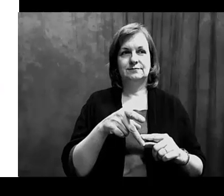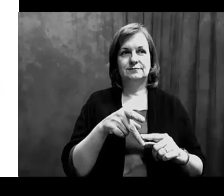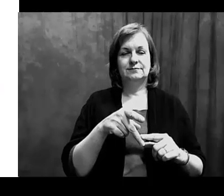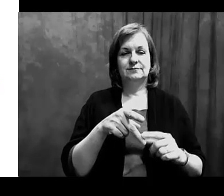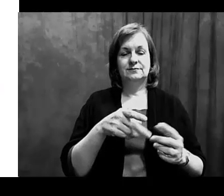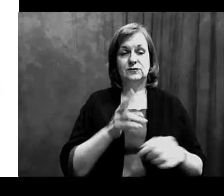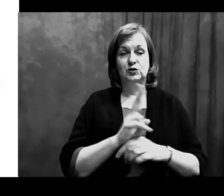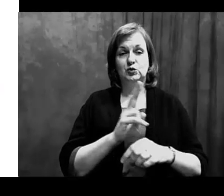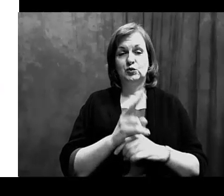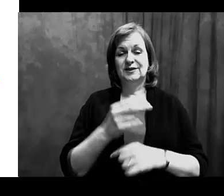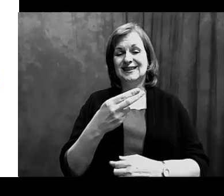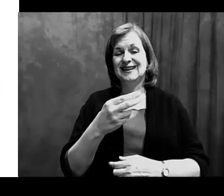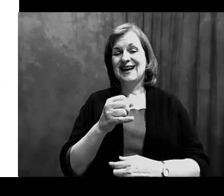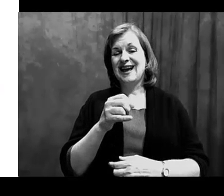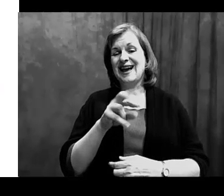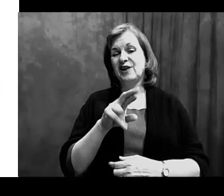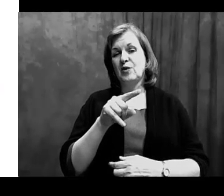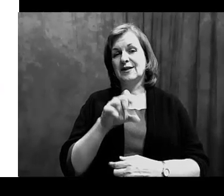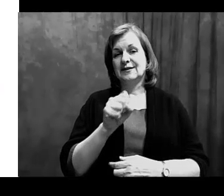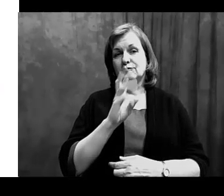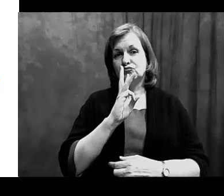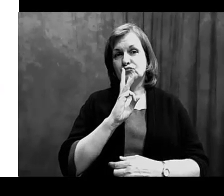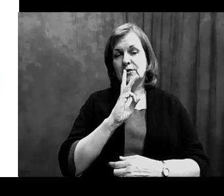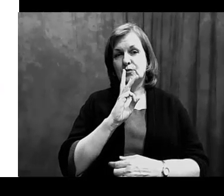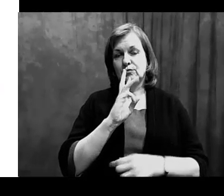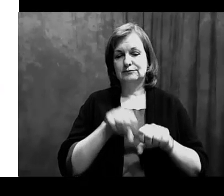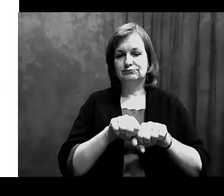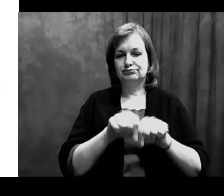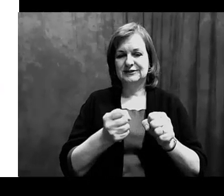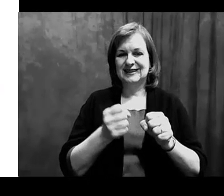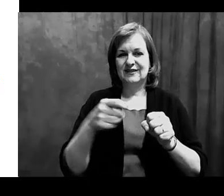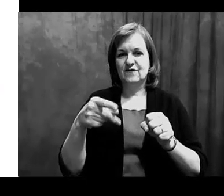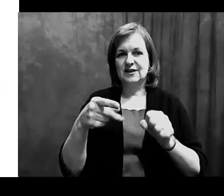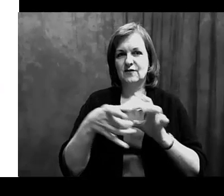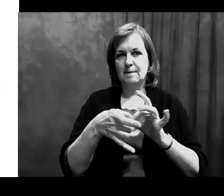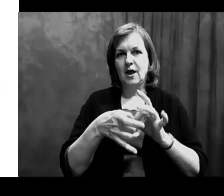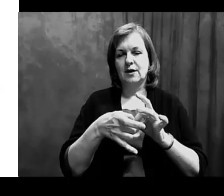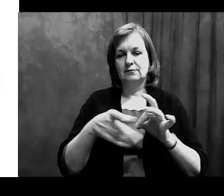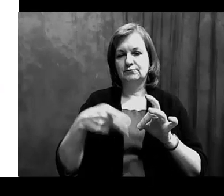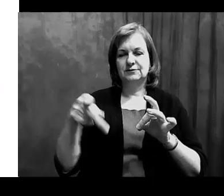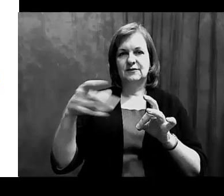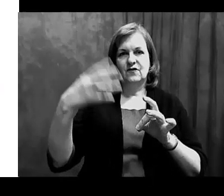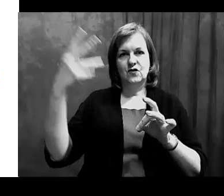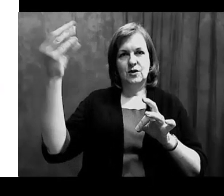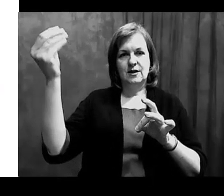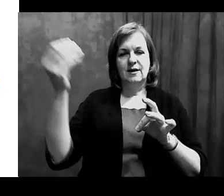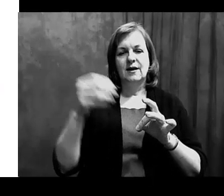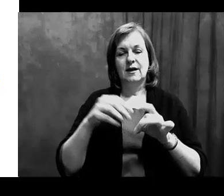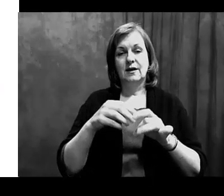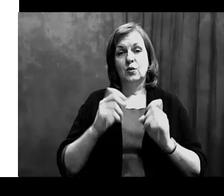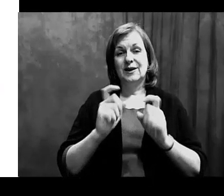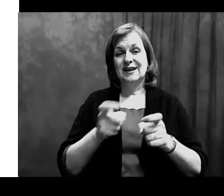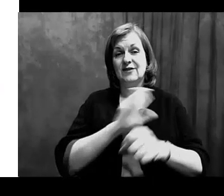through hydrolysis we are going to break it down to the energy out of the phosphate bond we need actually do work